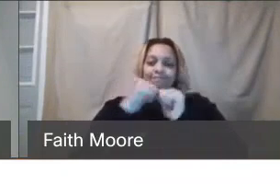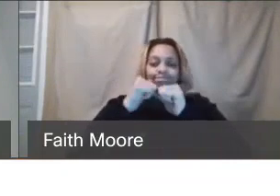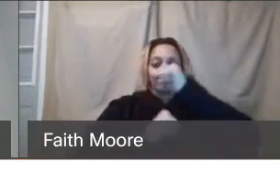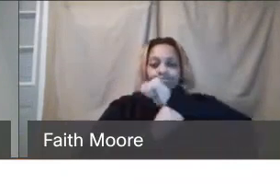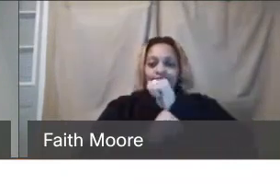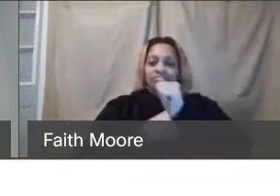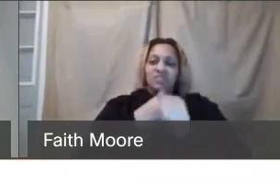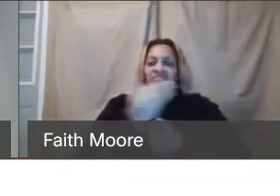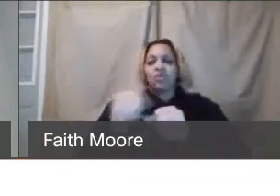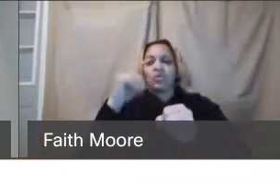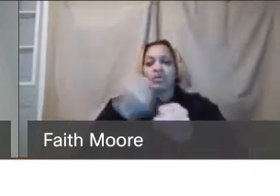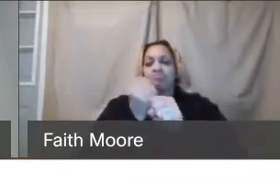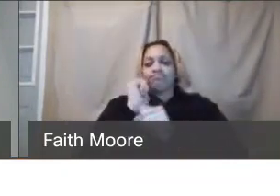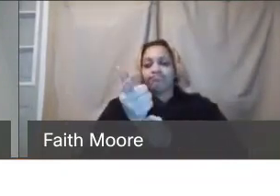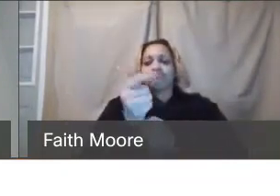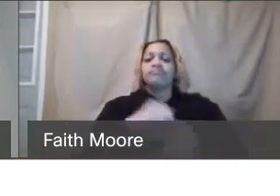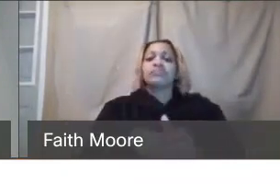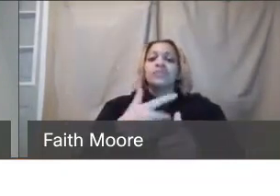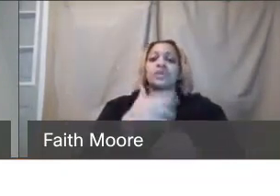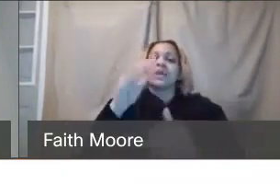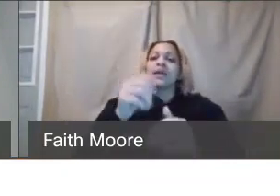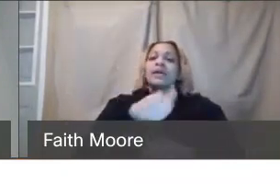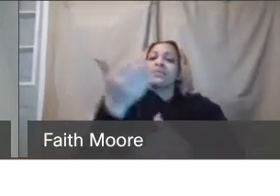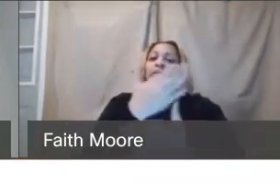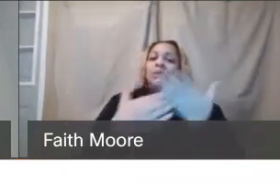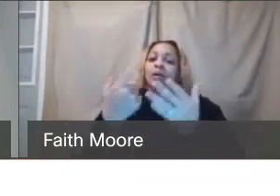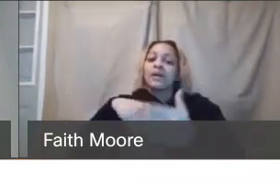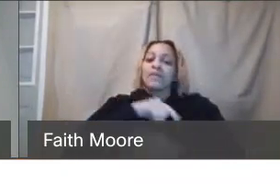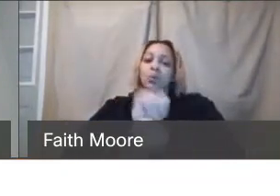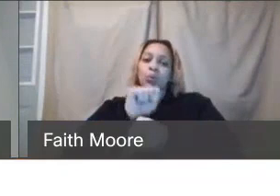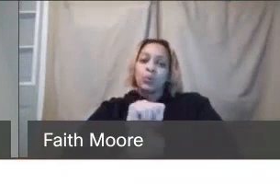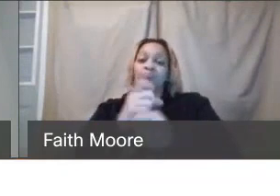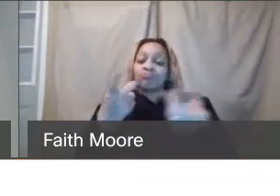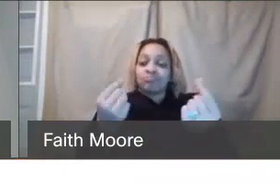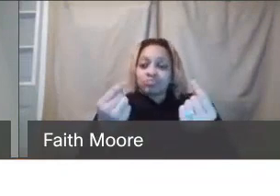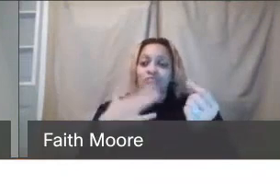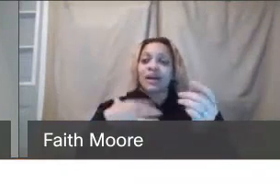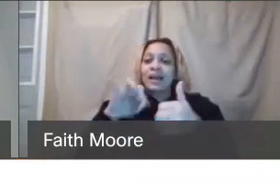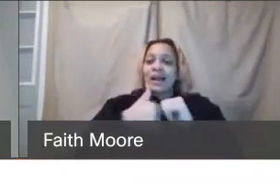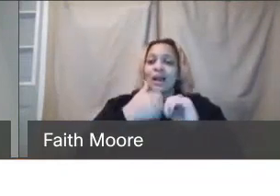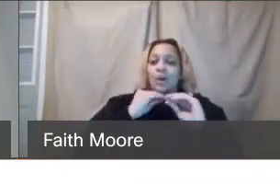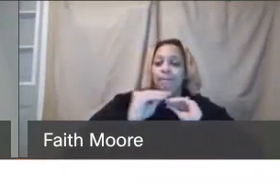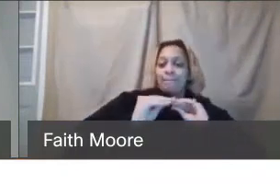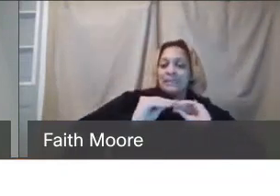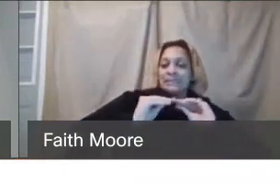Um, another part piece of our work is to think about how how maintenance will be.